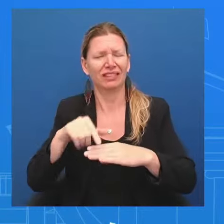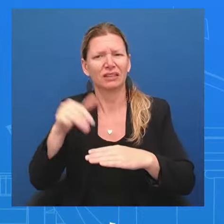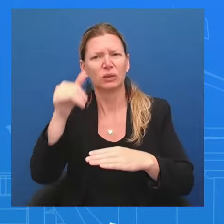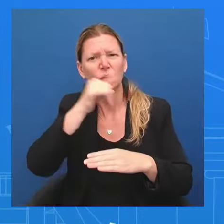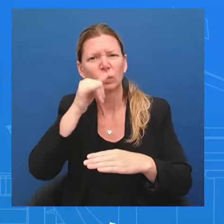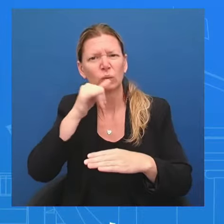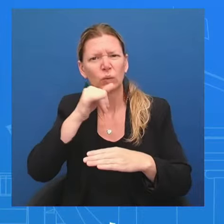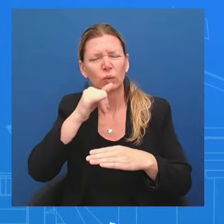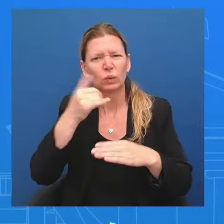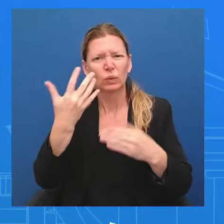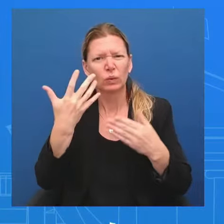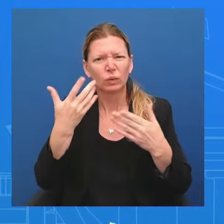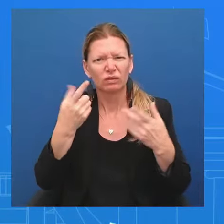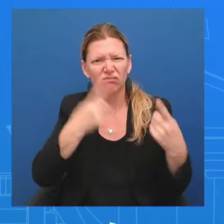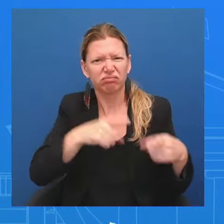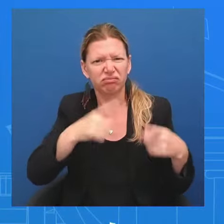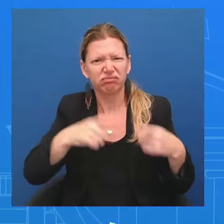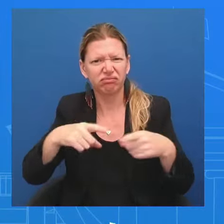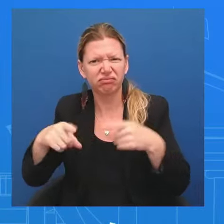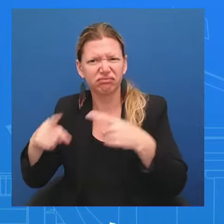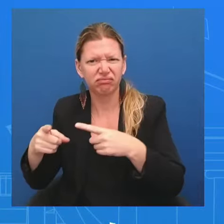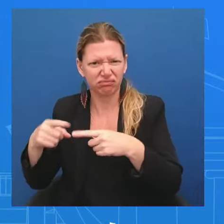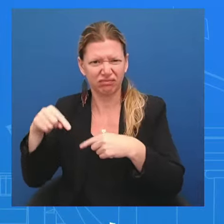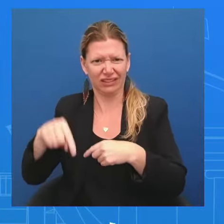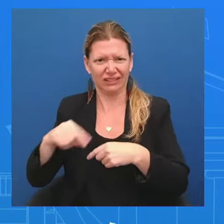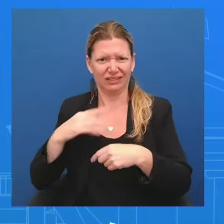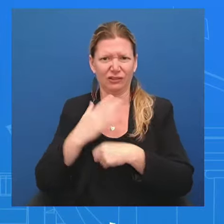So, the president has been incredibly active on this. And since the shooting,